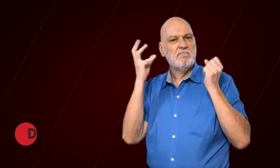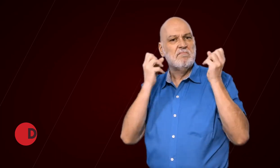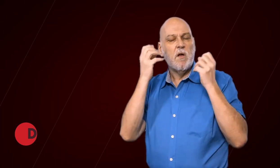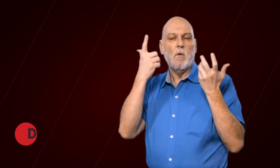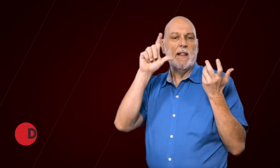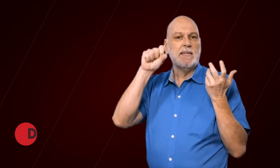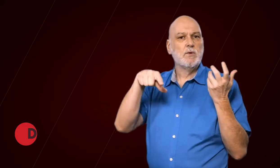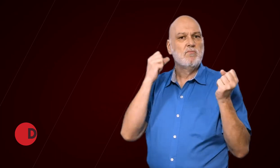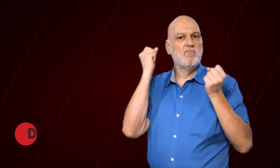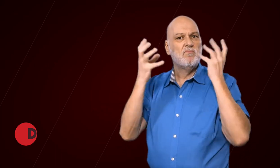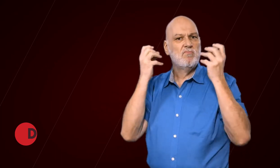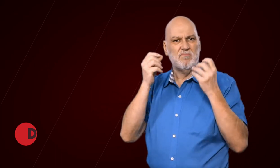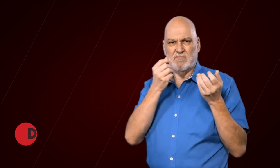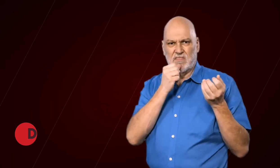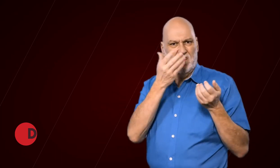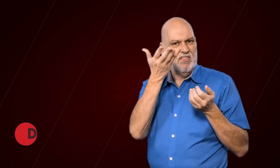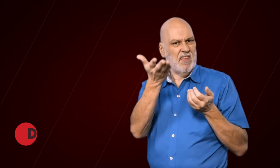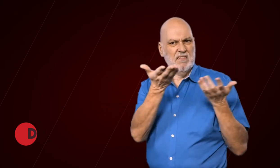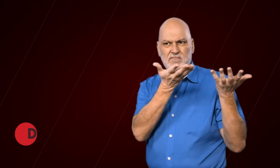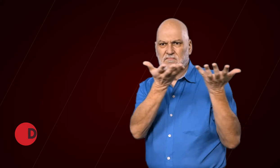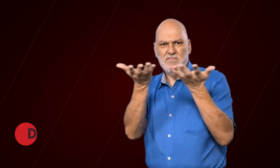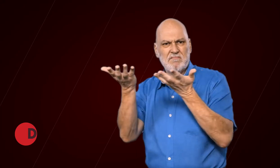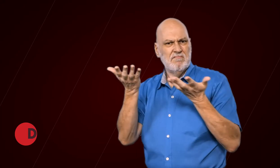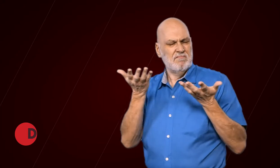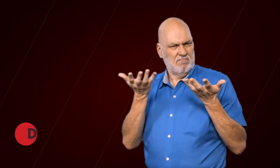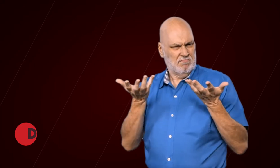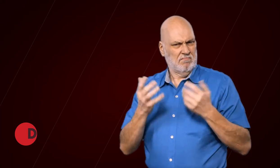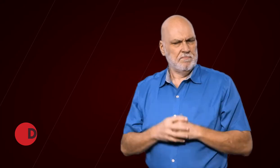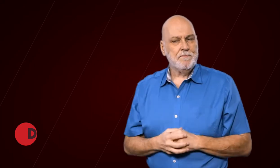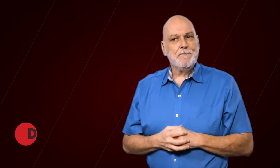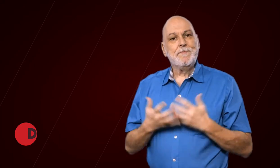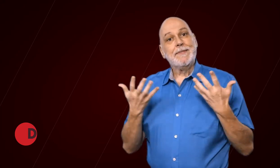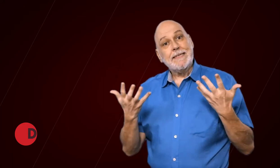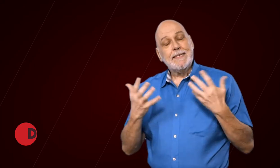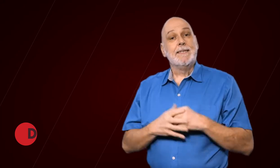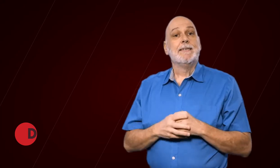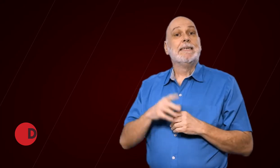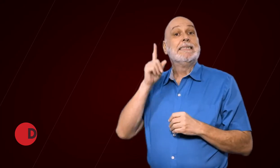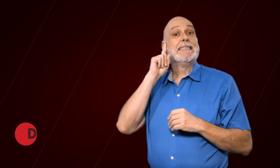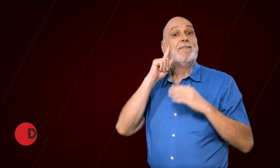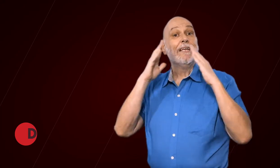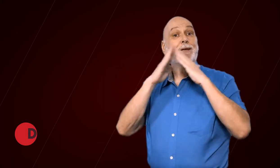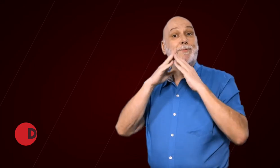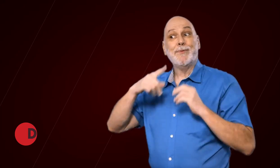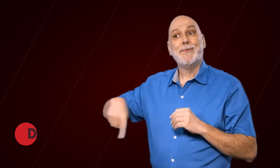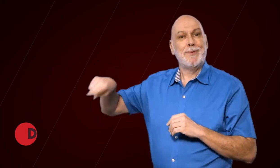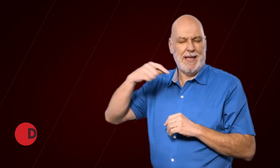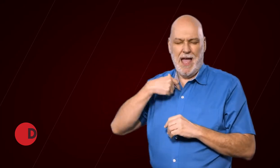have not seen these videos yet.